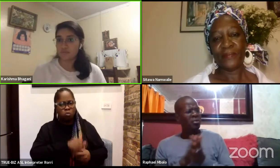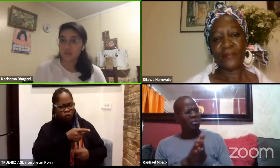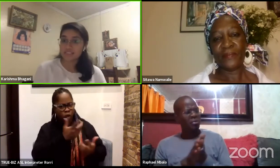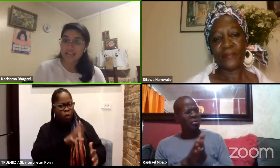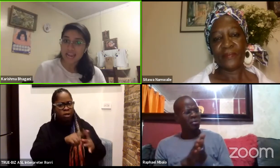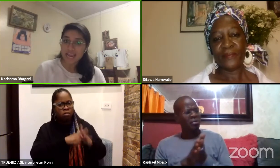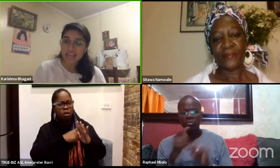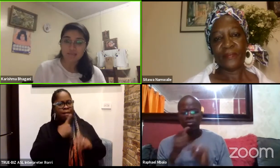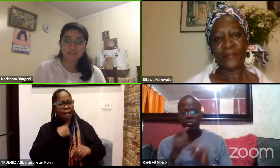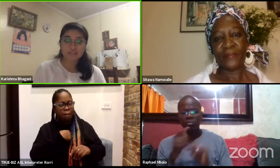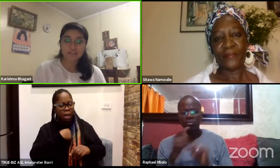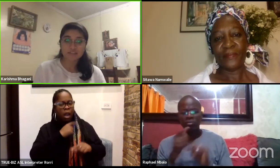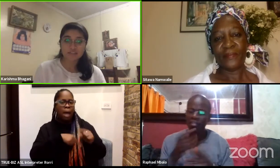of Lost Names", there's .